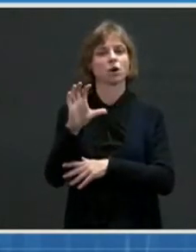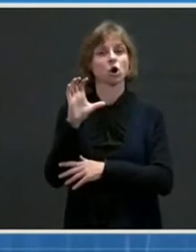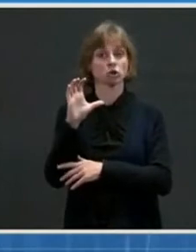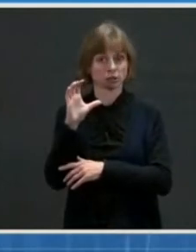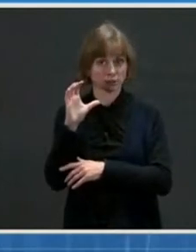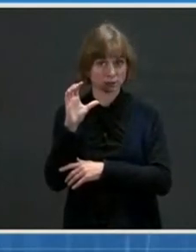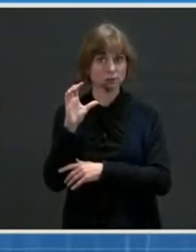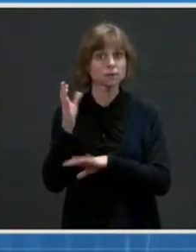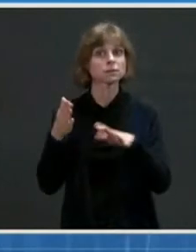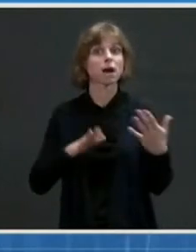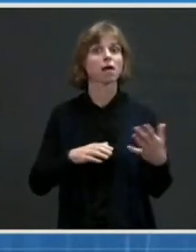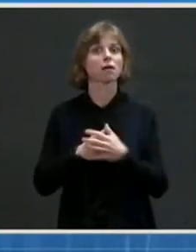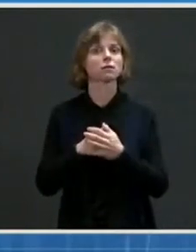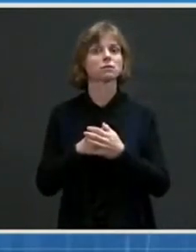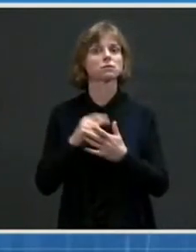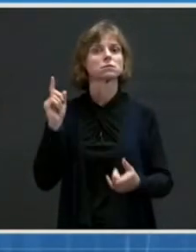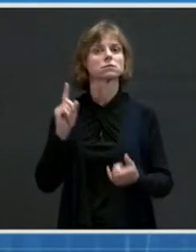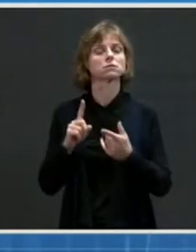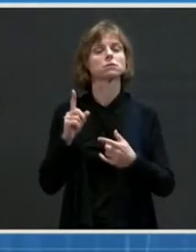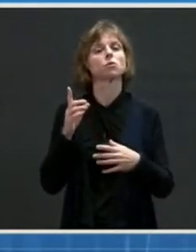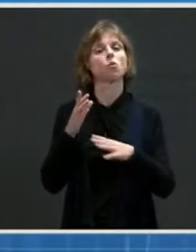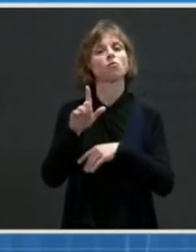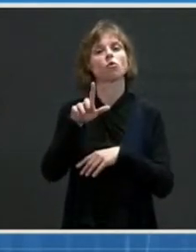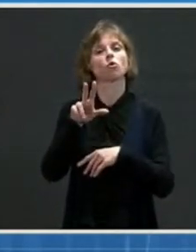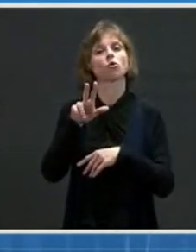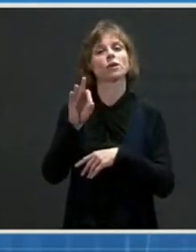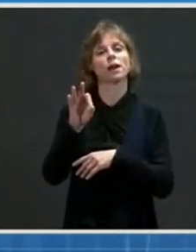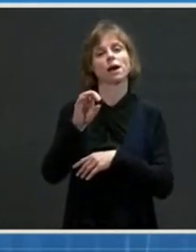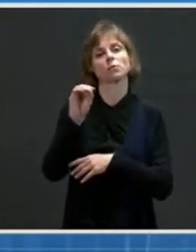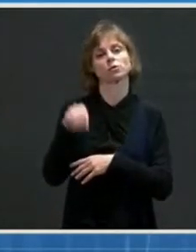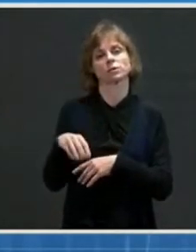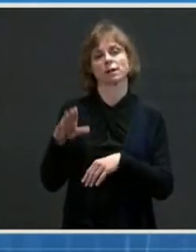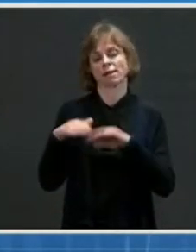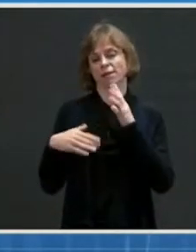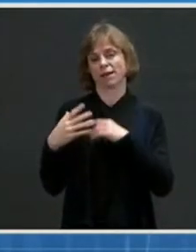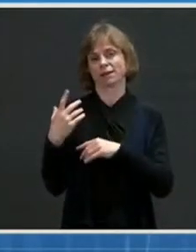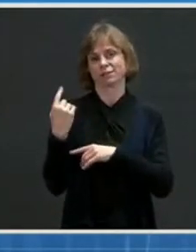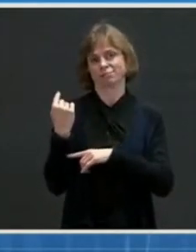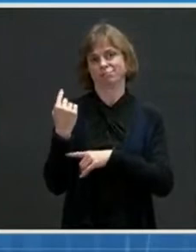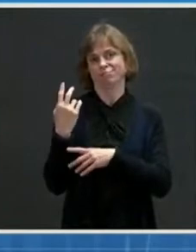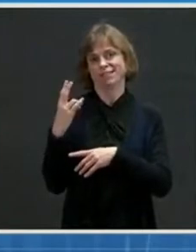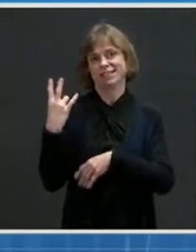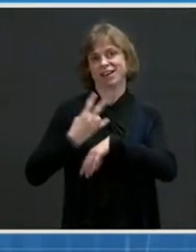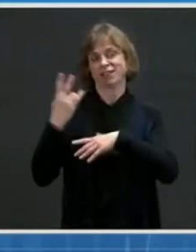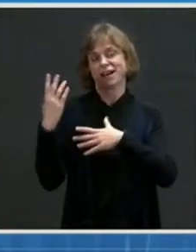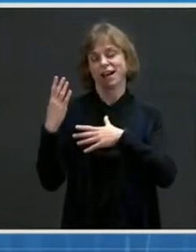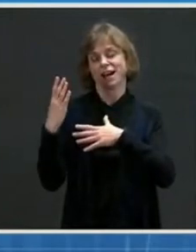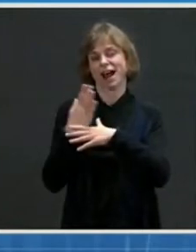THE SEVEN-DAY AVERAGE SLIGHTLY MORE THAN 1900 DEATHS, DROPPING 39% COMPARED TO THE PRIOR SEVEN-